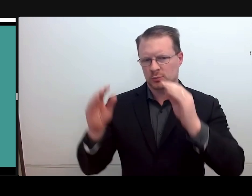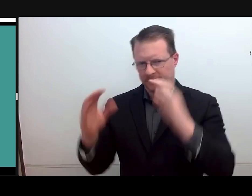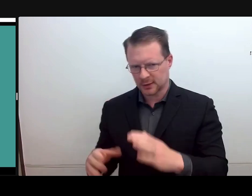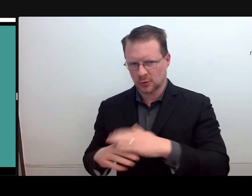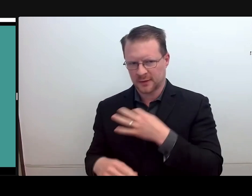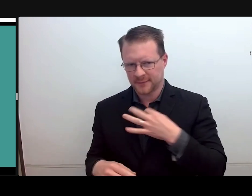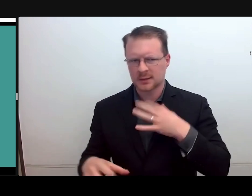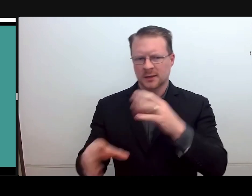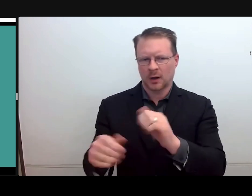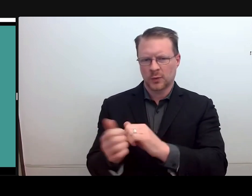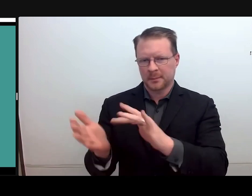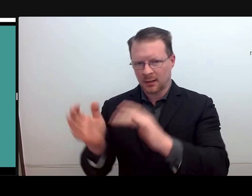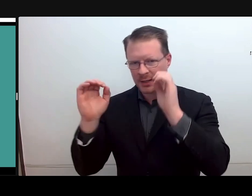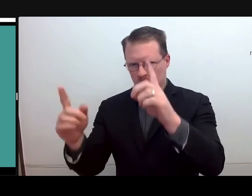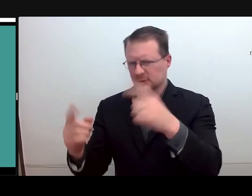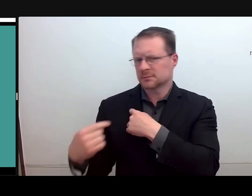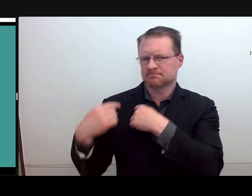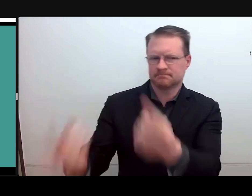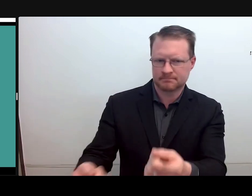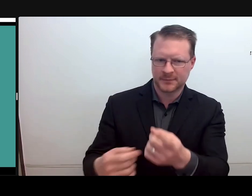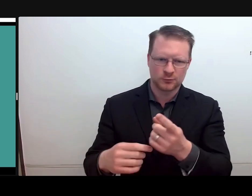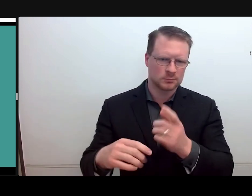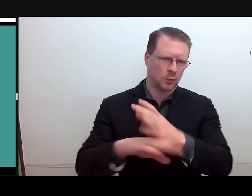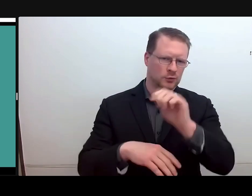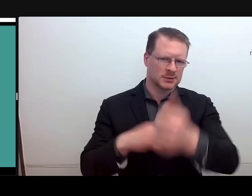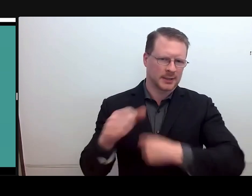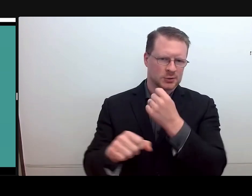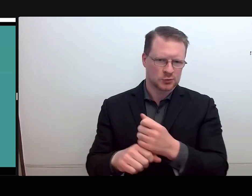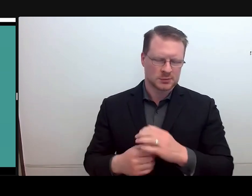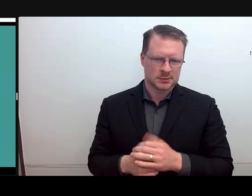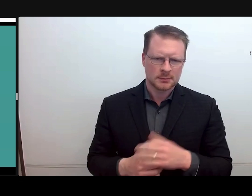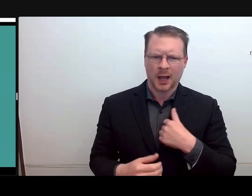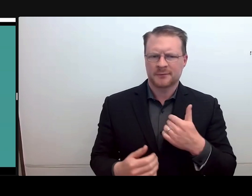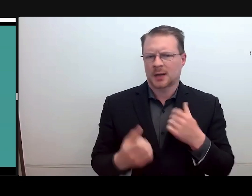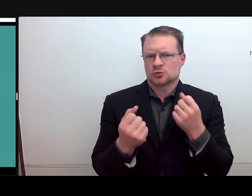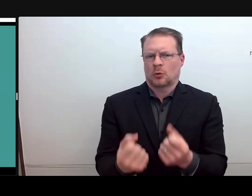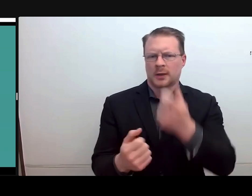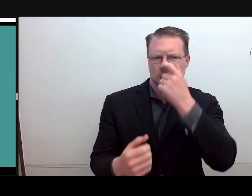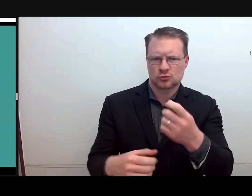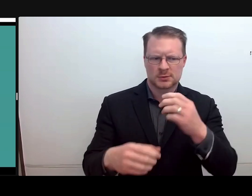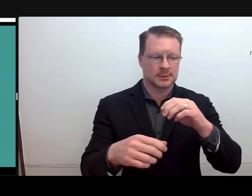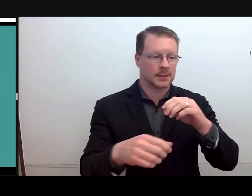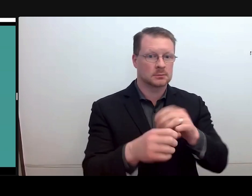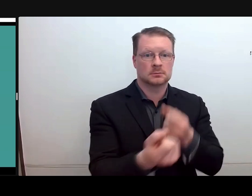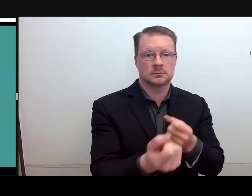I'm faculty here. I'm a professor on the faculty involved with medical education, and I have done that work for over 10 years.